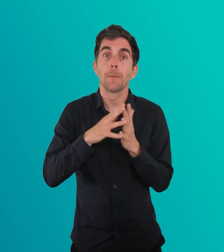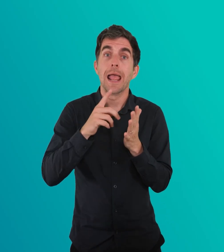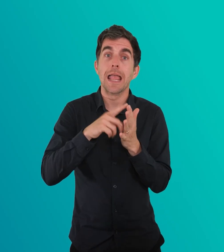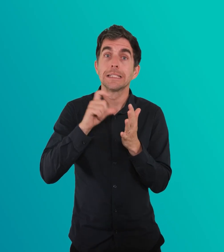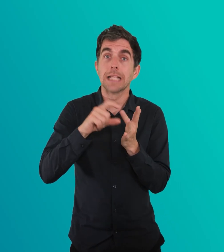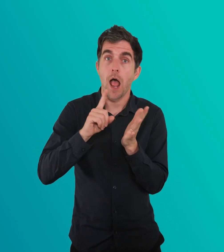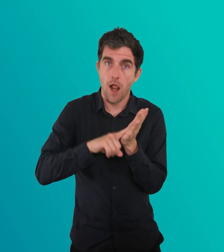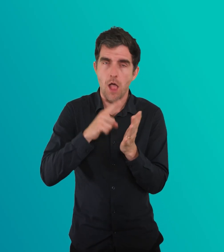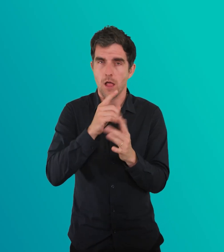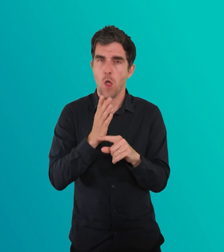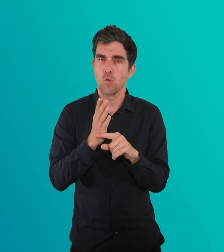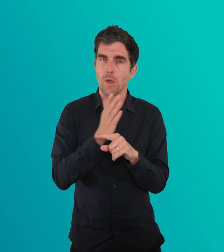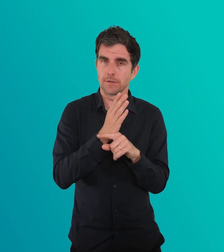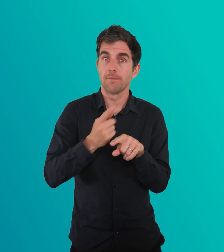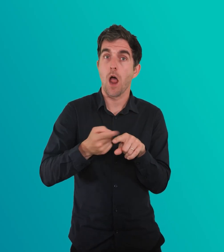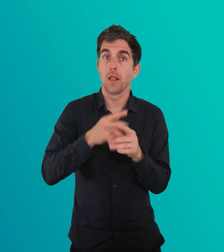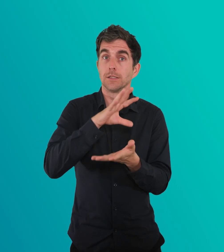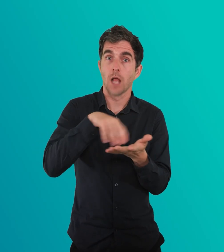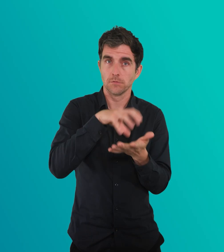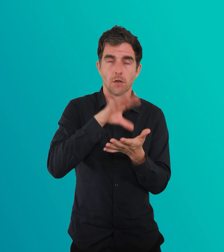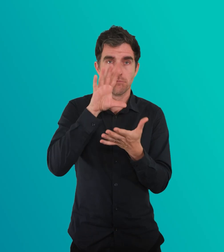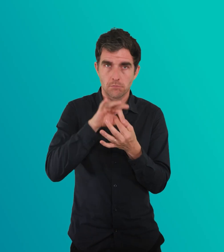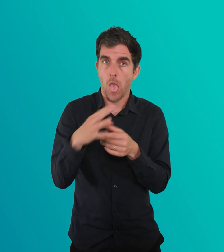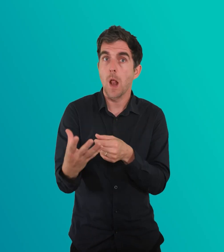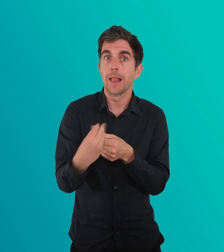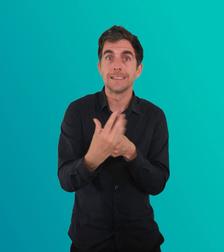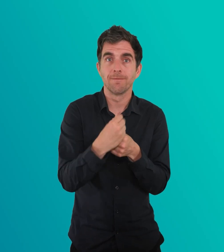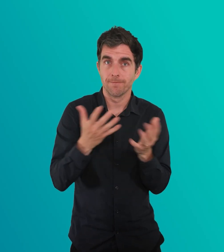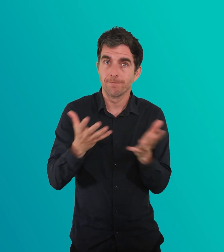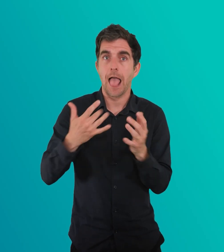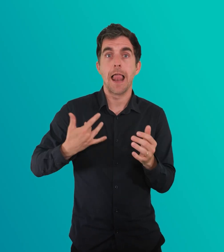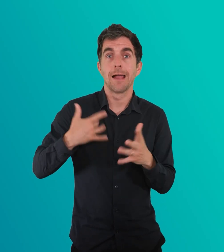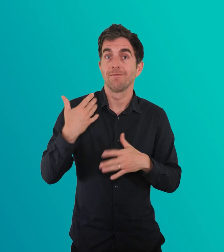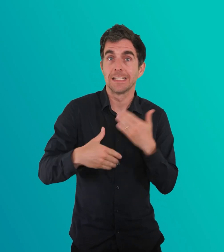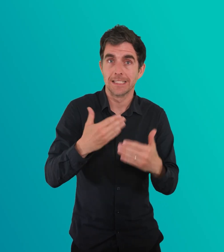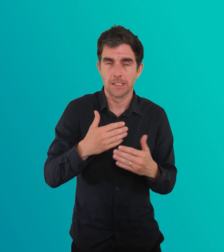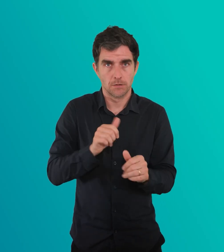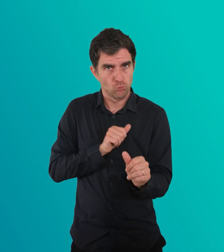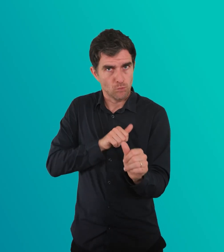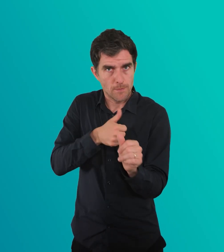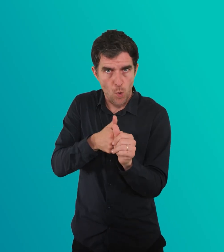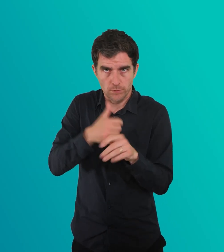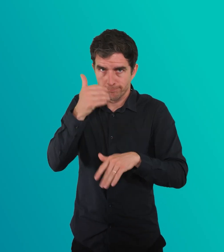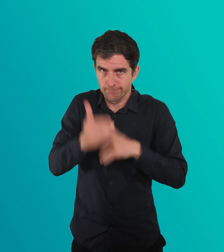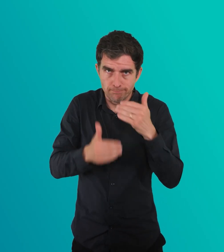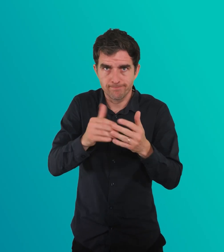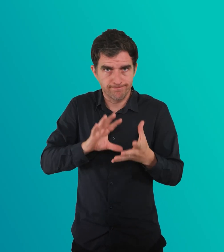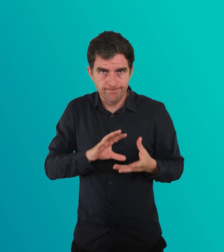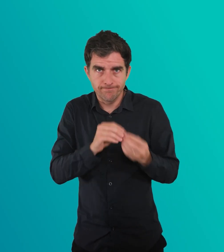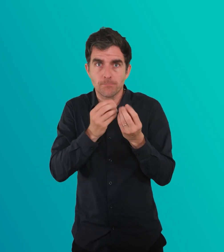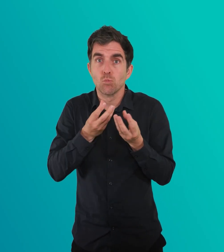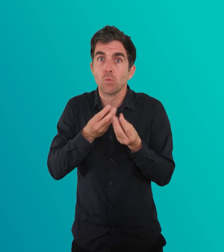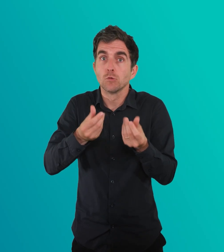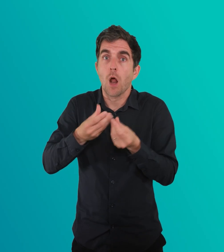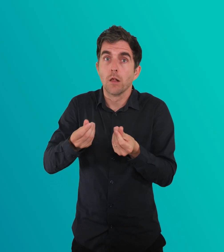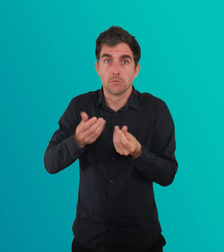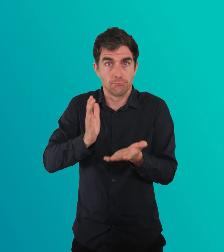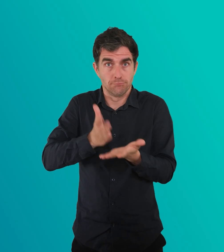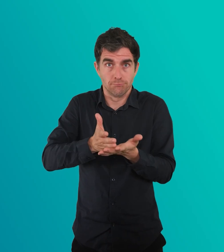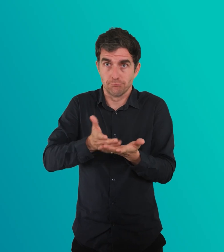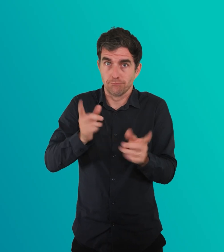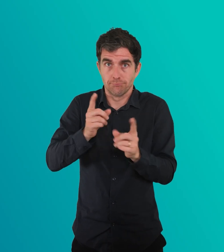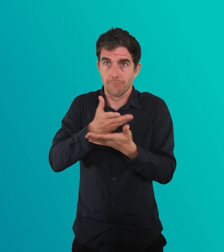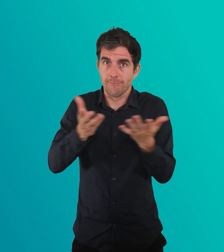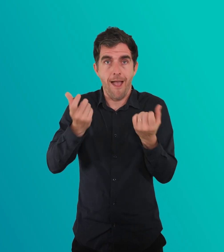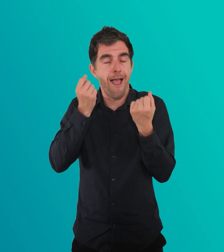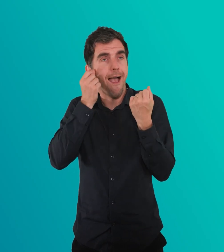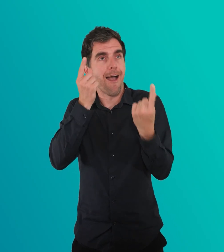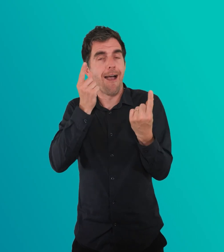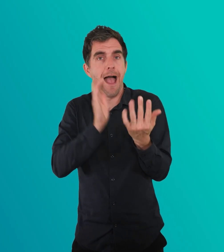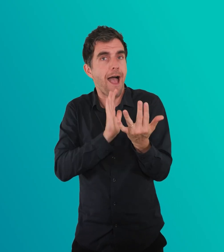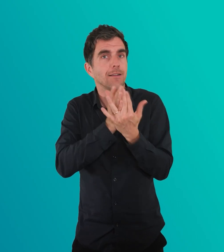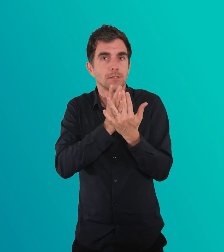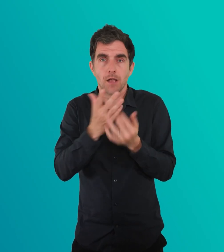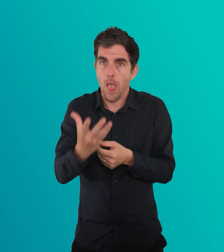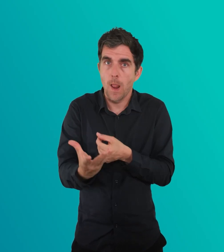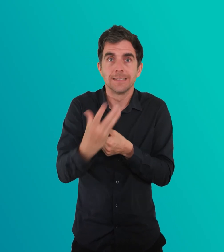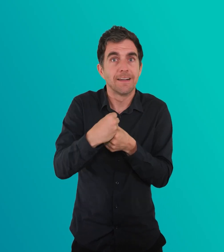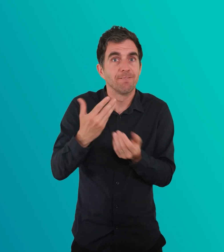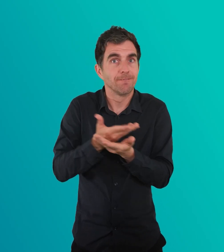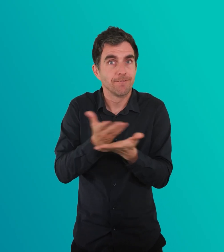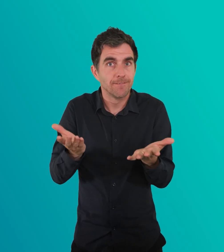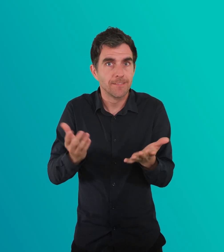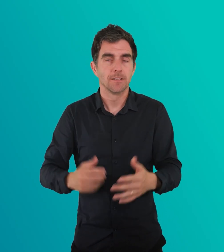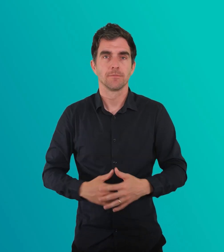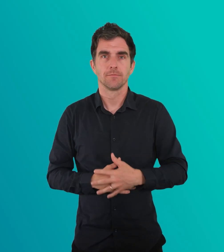WECIL (West of England Centre for Inclusive Living) supported the process to develop resources that are accessible and inclusive.